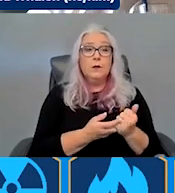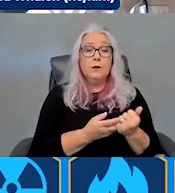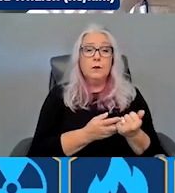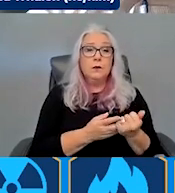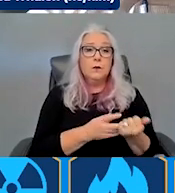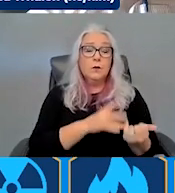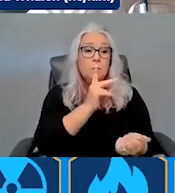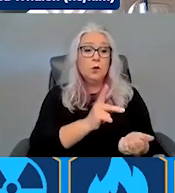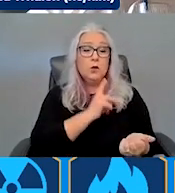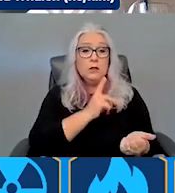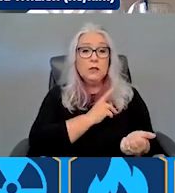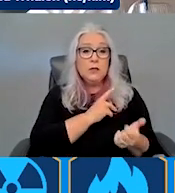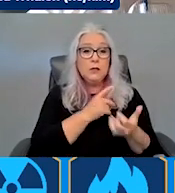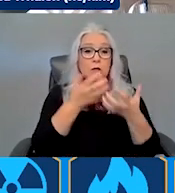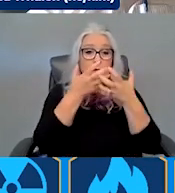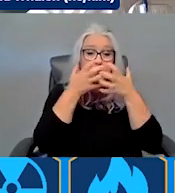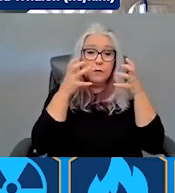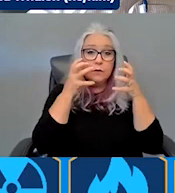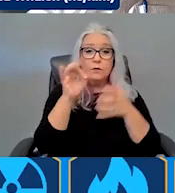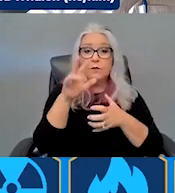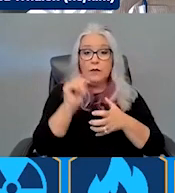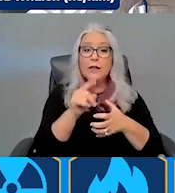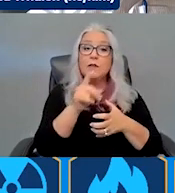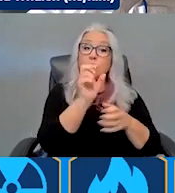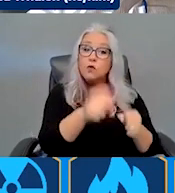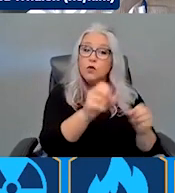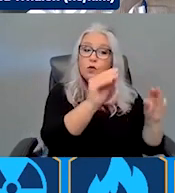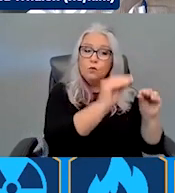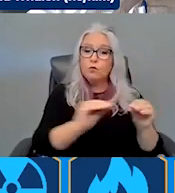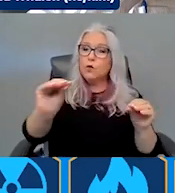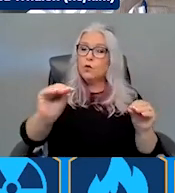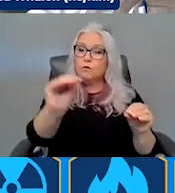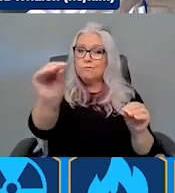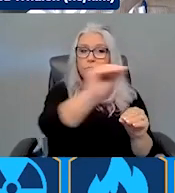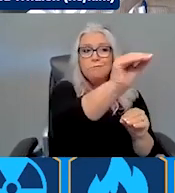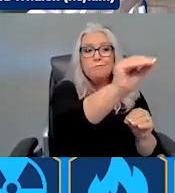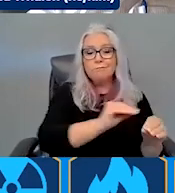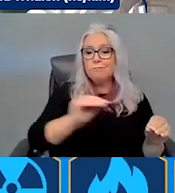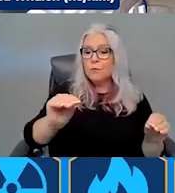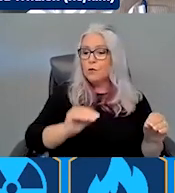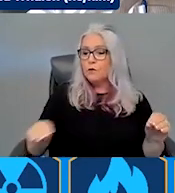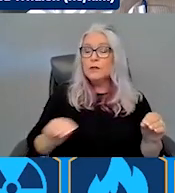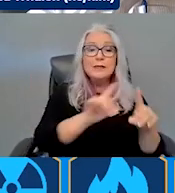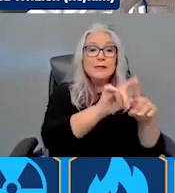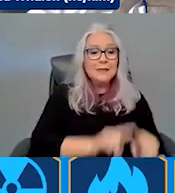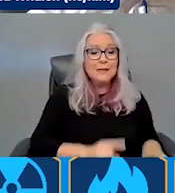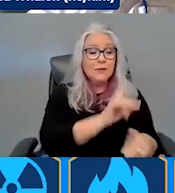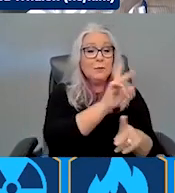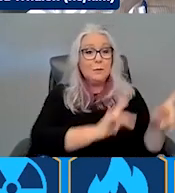happen under New York's guidelines. So there are concerns people with ventilators in the community can come in the